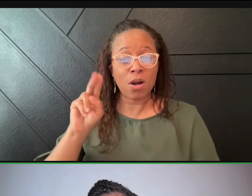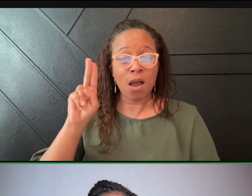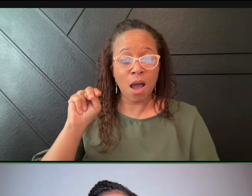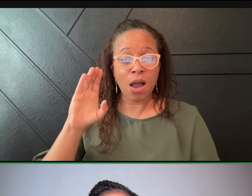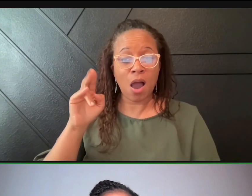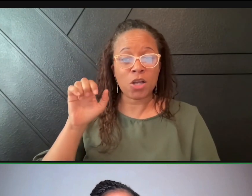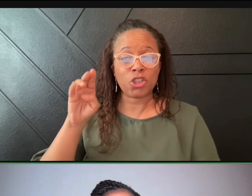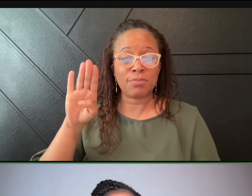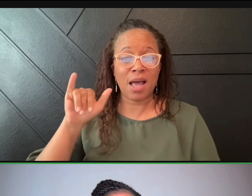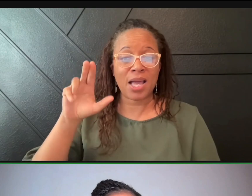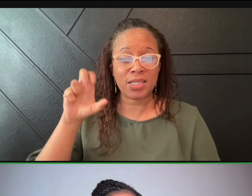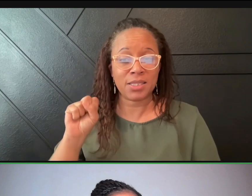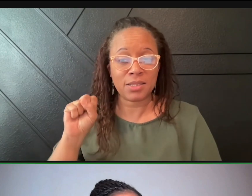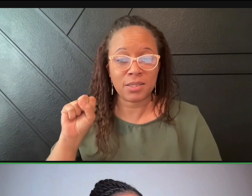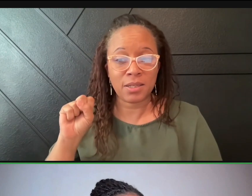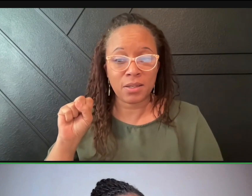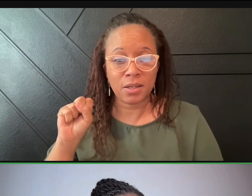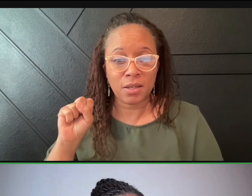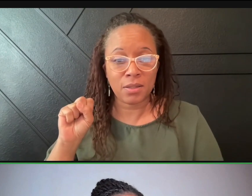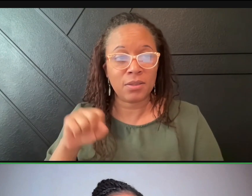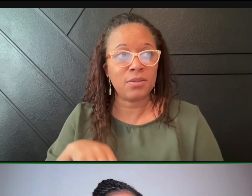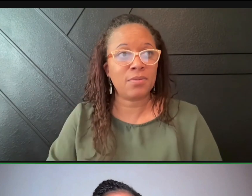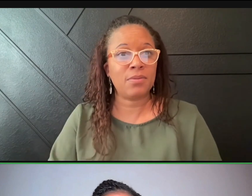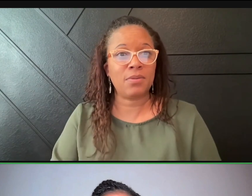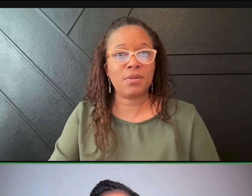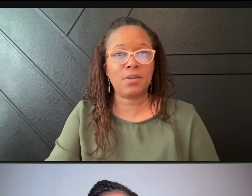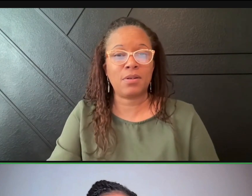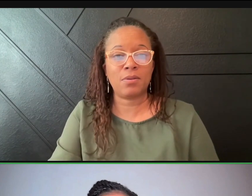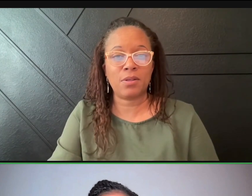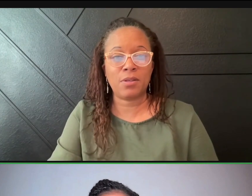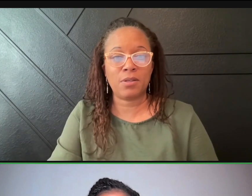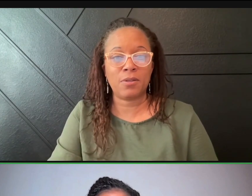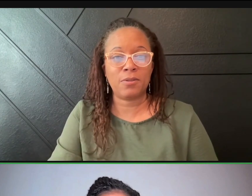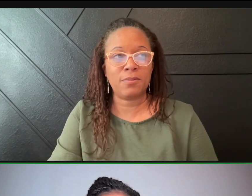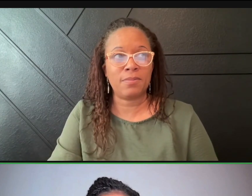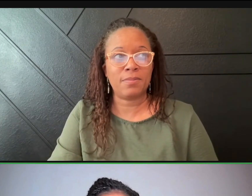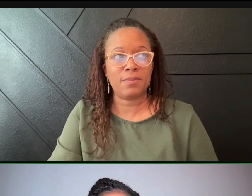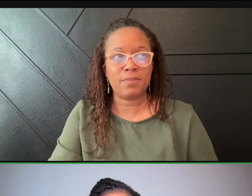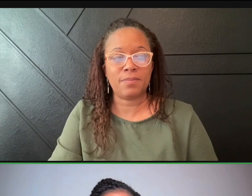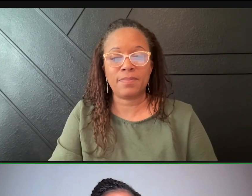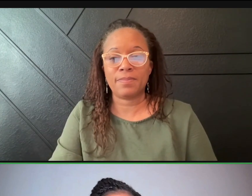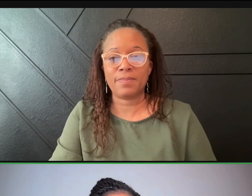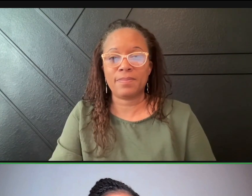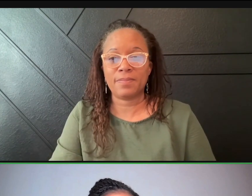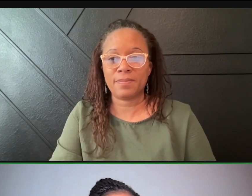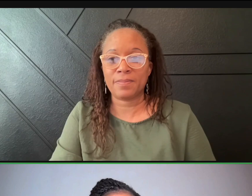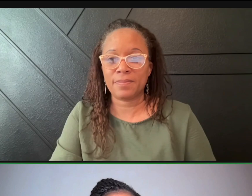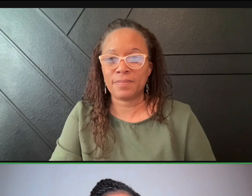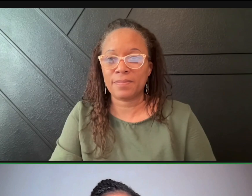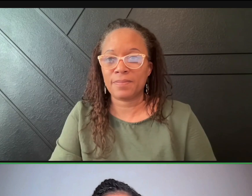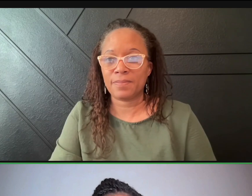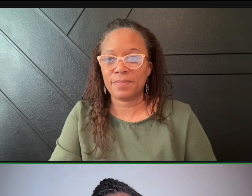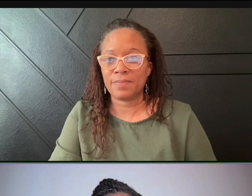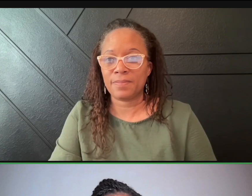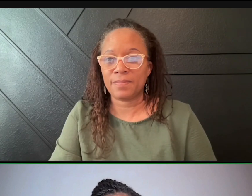We don't want to have those assumptions and our own unconscious bias to intrude our ability to provide services.